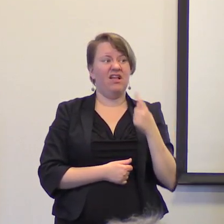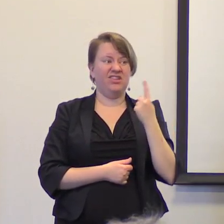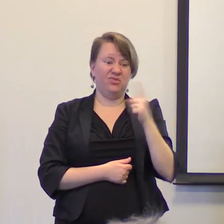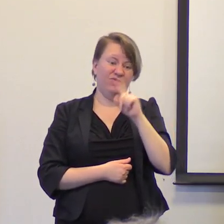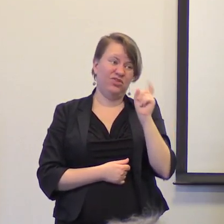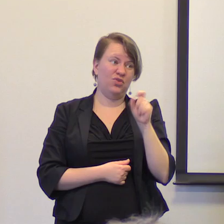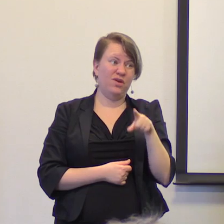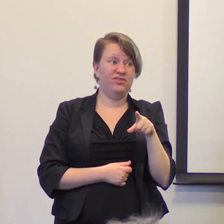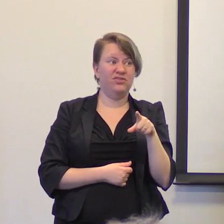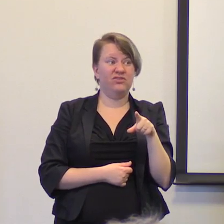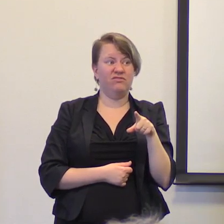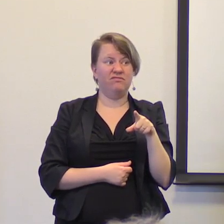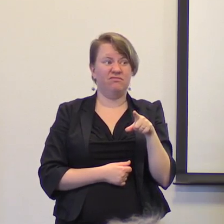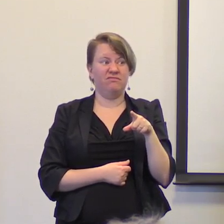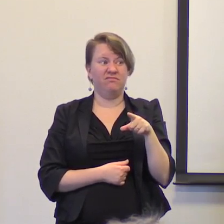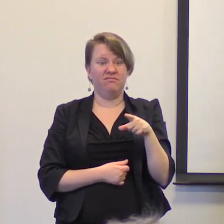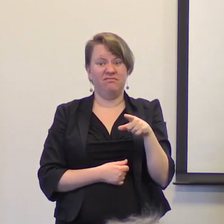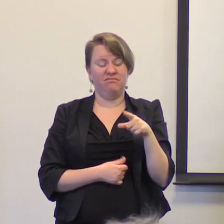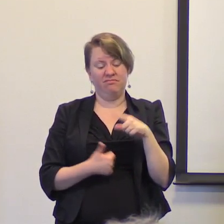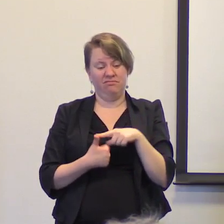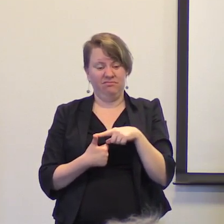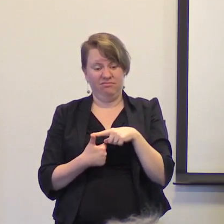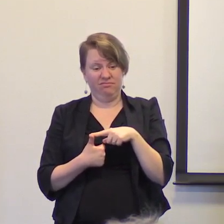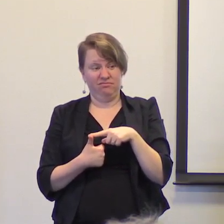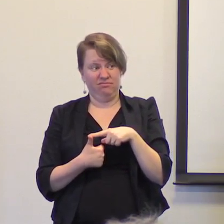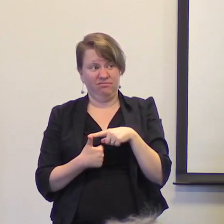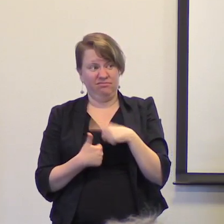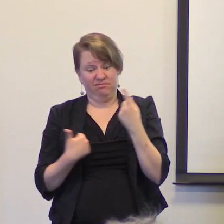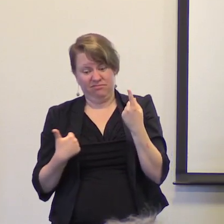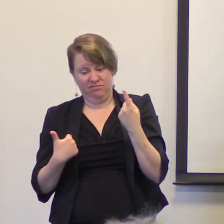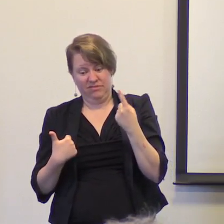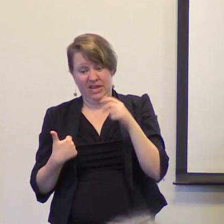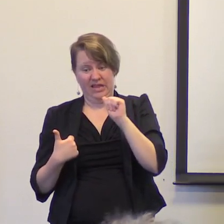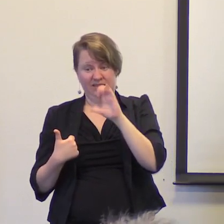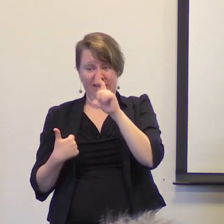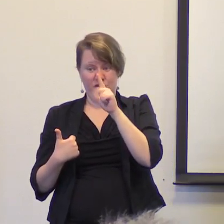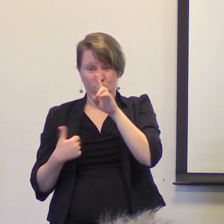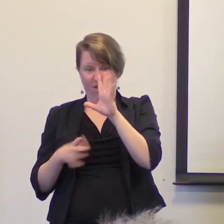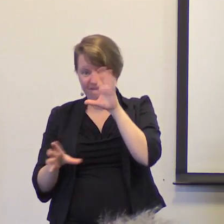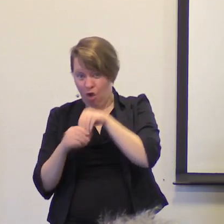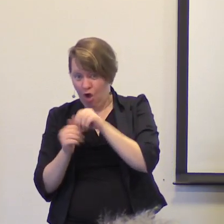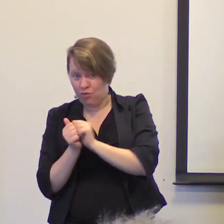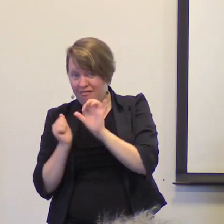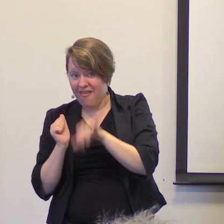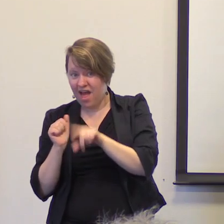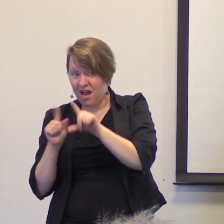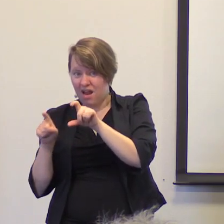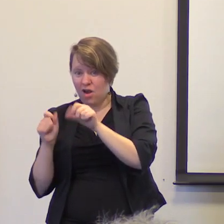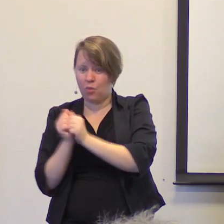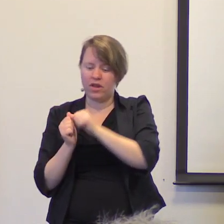The question ... One, was the ACLU involved with Jabari Dean?